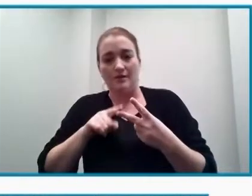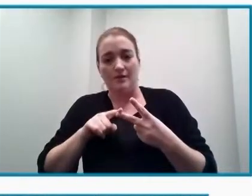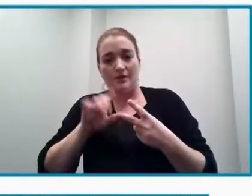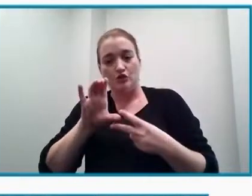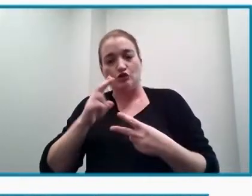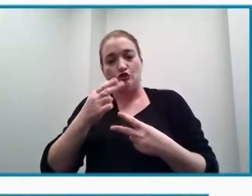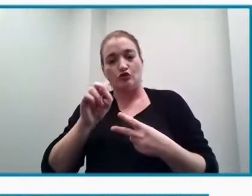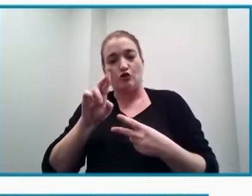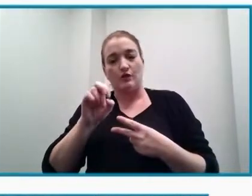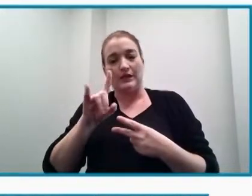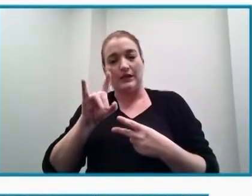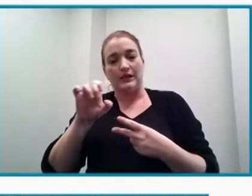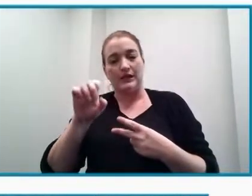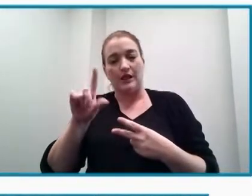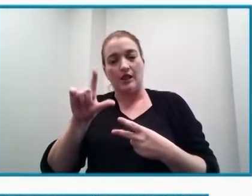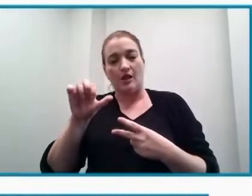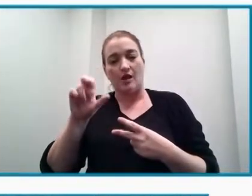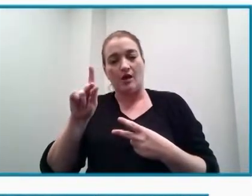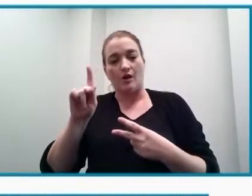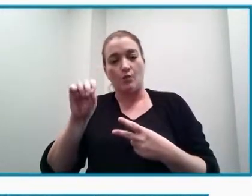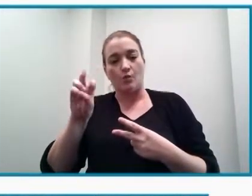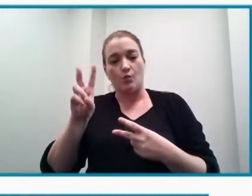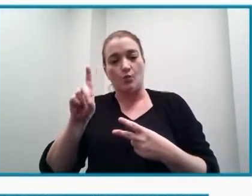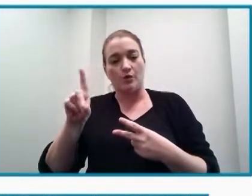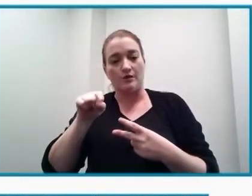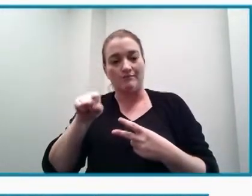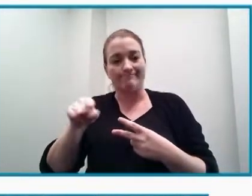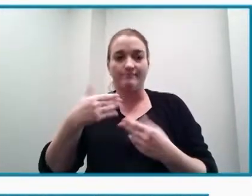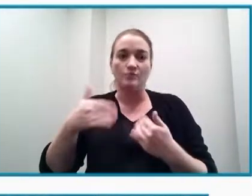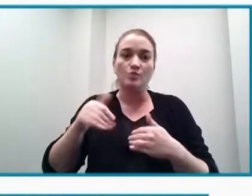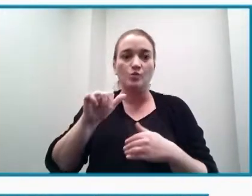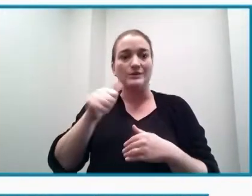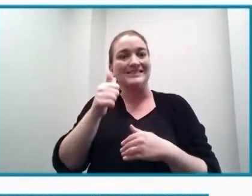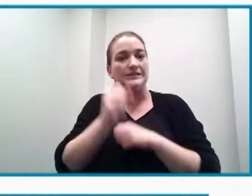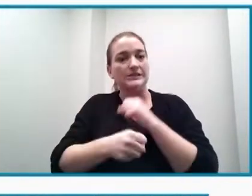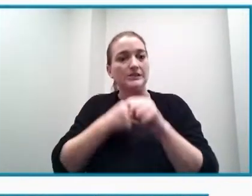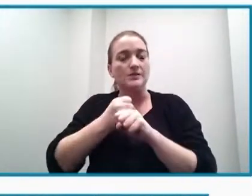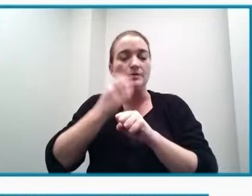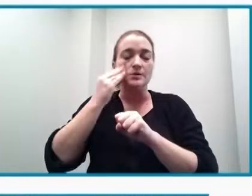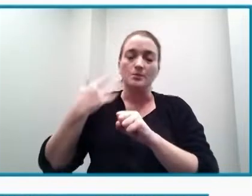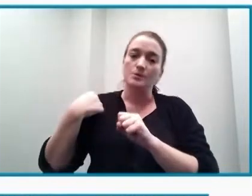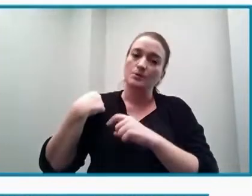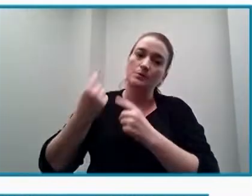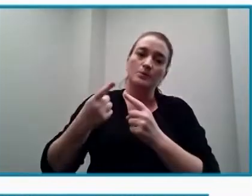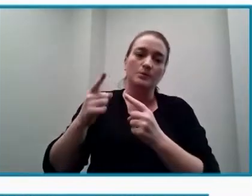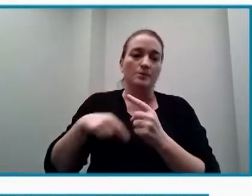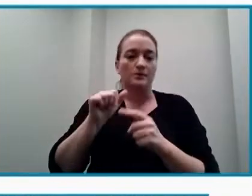Charlie has a decade of experience as a non-profit arts administrator and public folklorist. A native Texan,